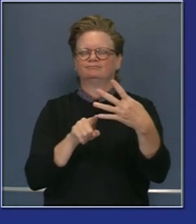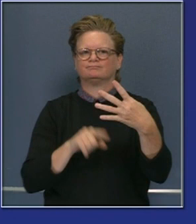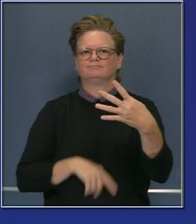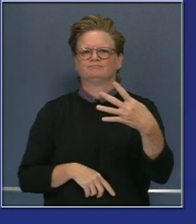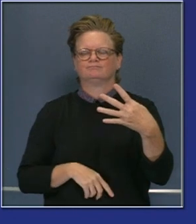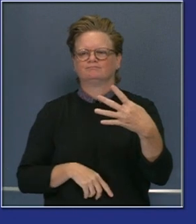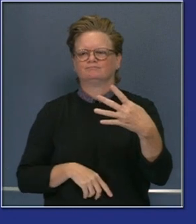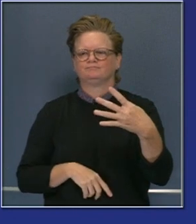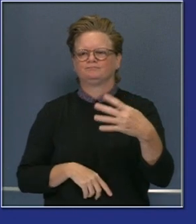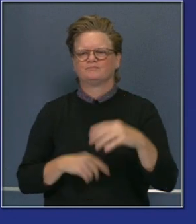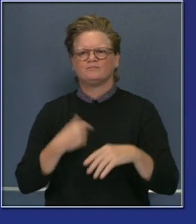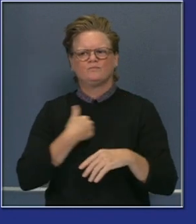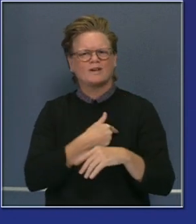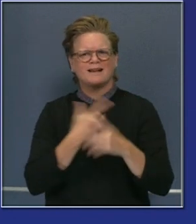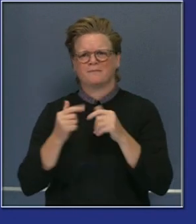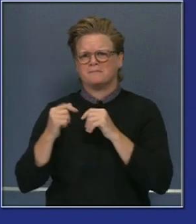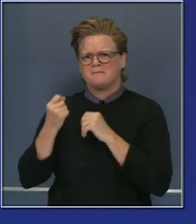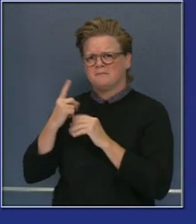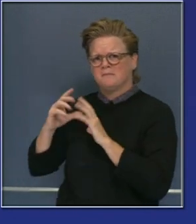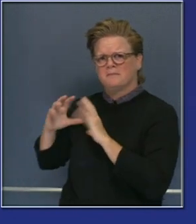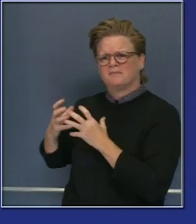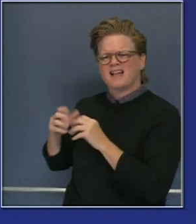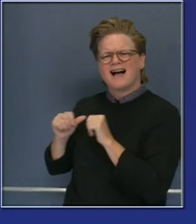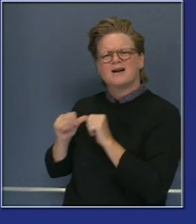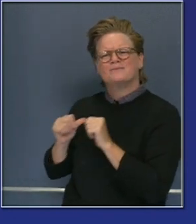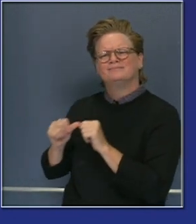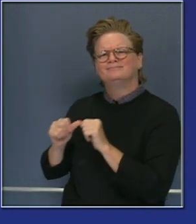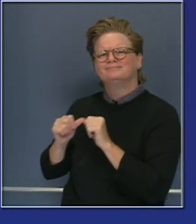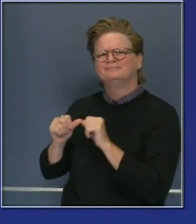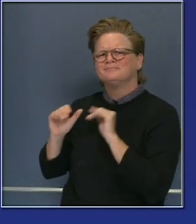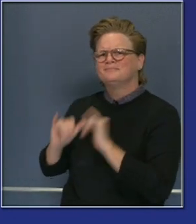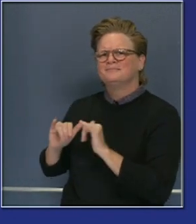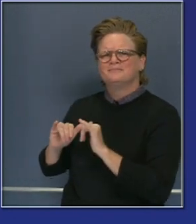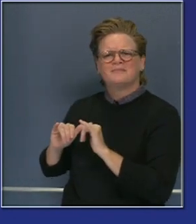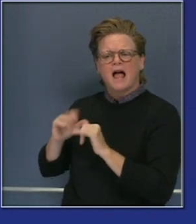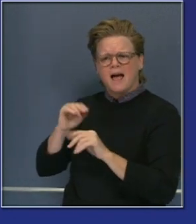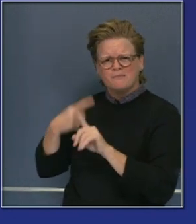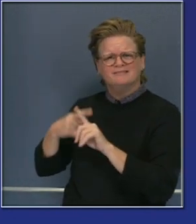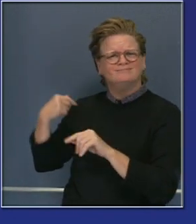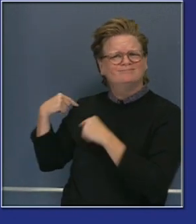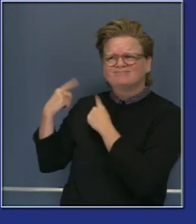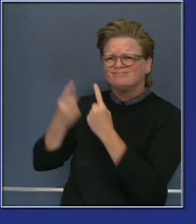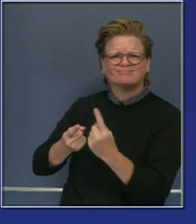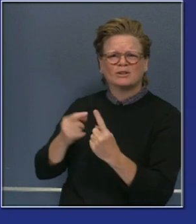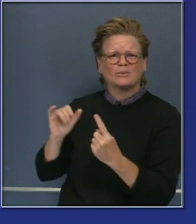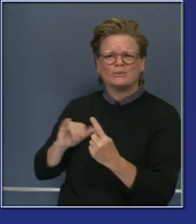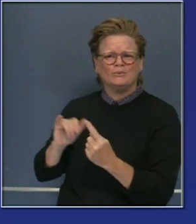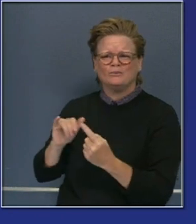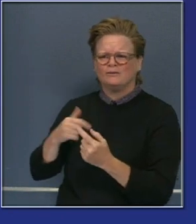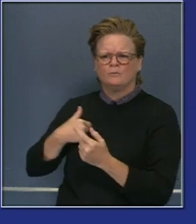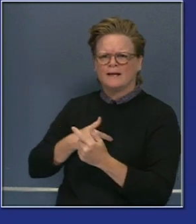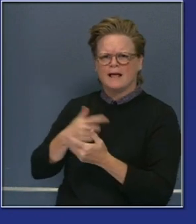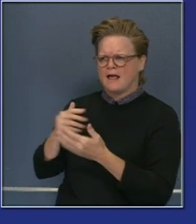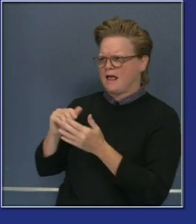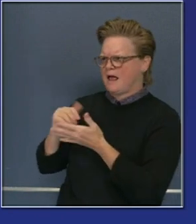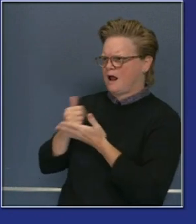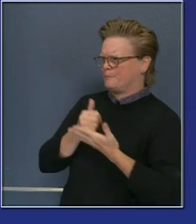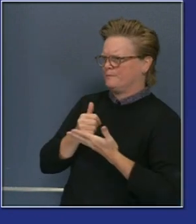WE HAVE RECEIVED THAT HELPED US PUT IT IN PLACE, WE HAVE AN ADVANCED AND ENGAGING SEEKING GUIDANCE AND COLLECTING THE